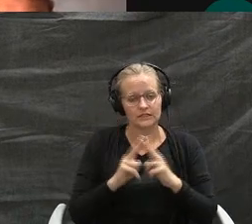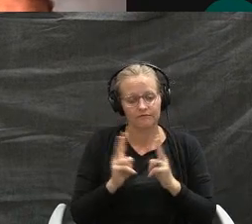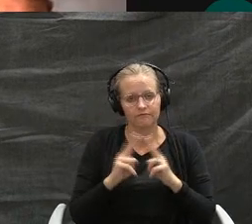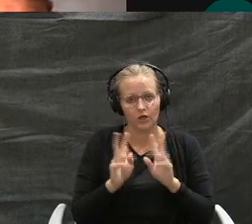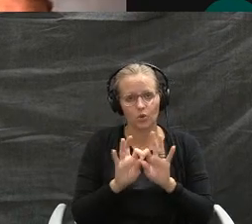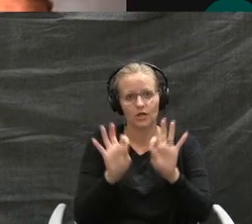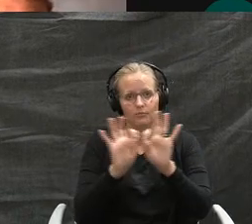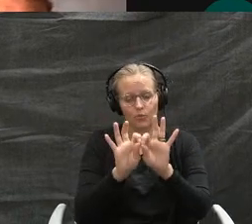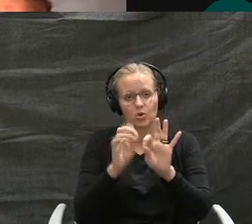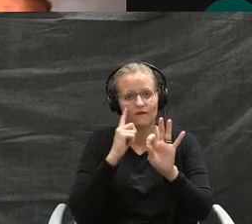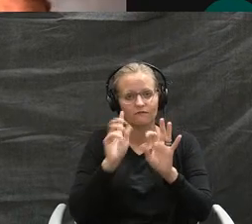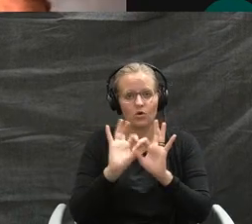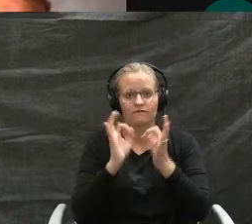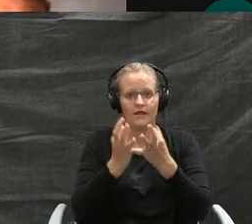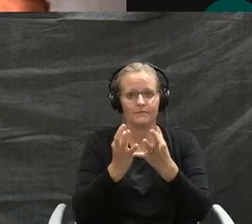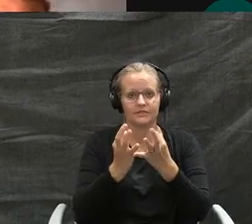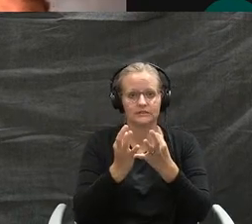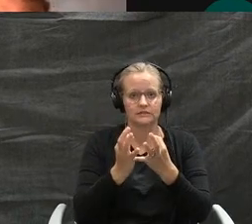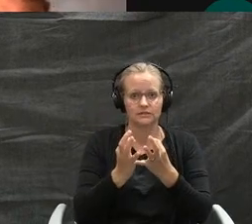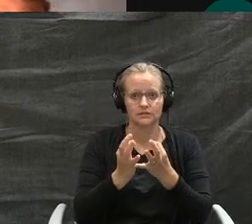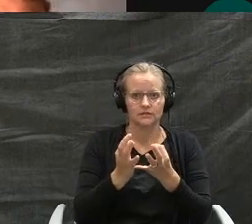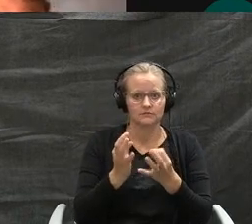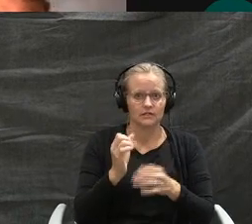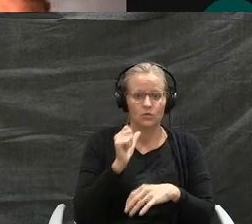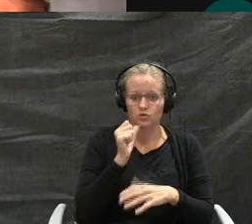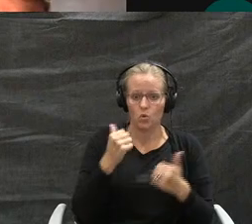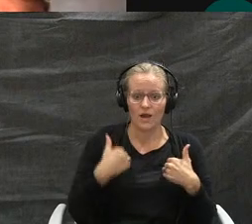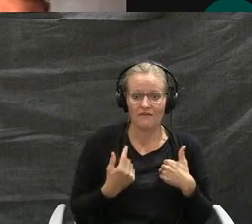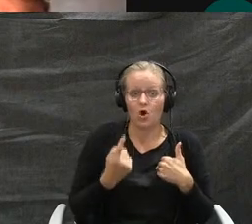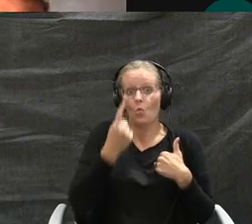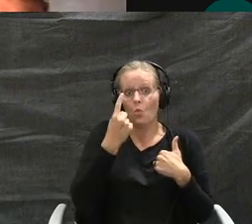families. Certainly there's no one solution that's going to